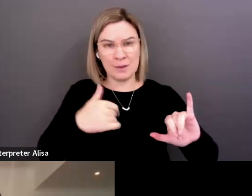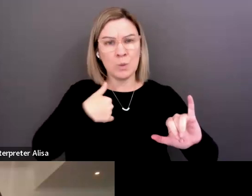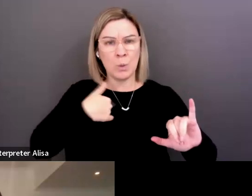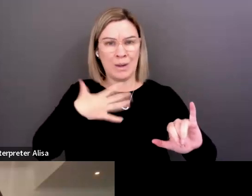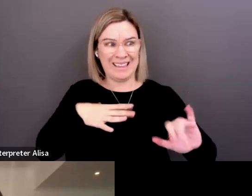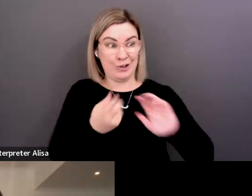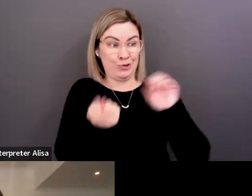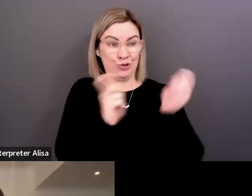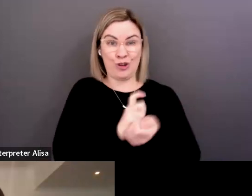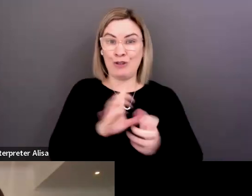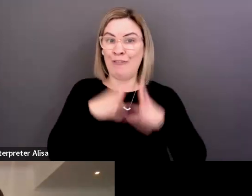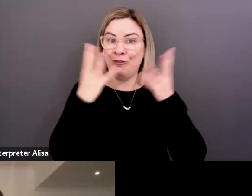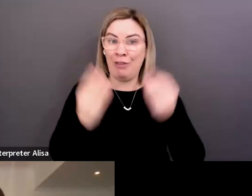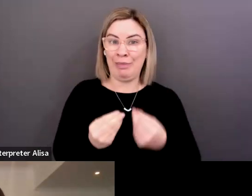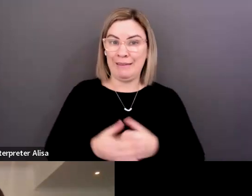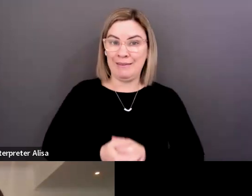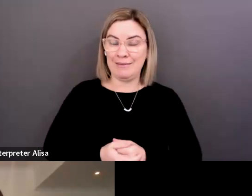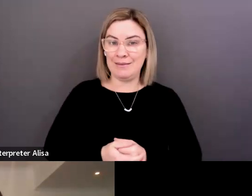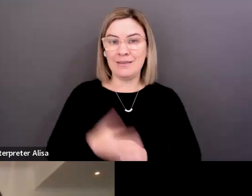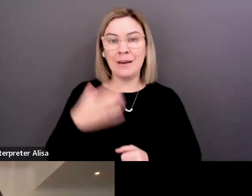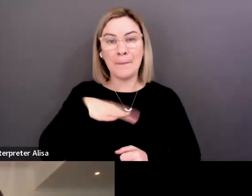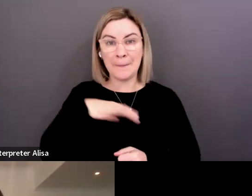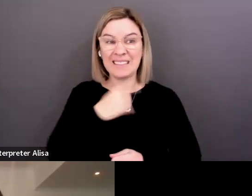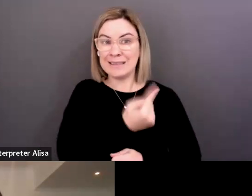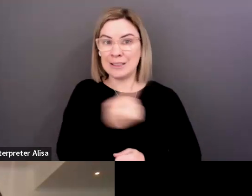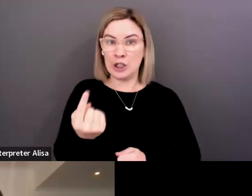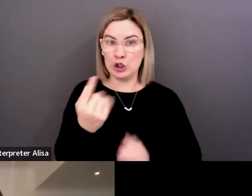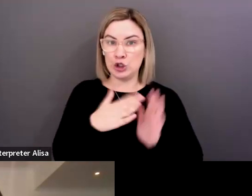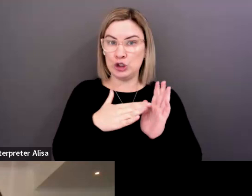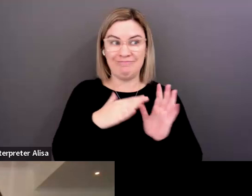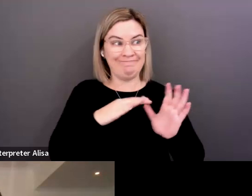projects. But I think, you know, we know that to respond to the challenges